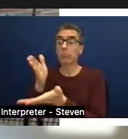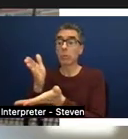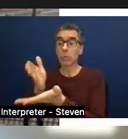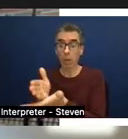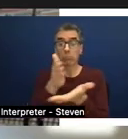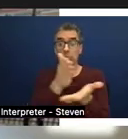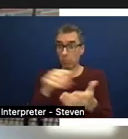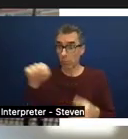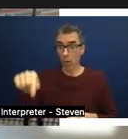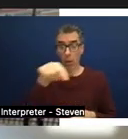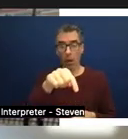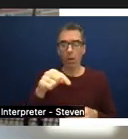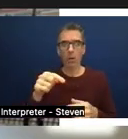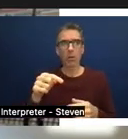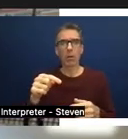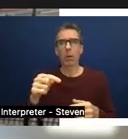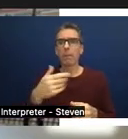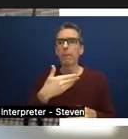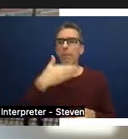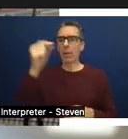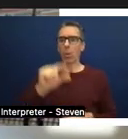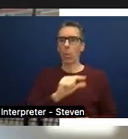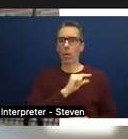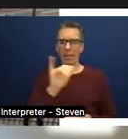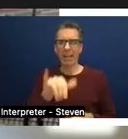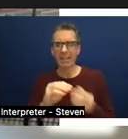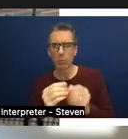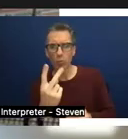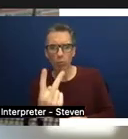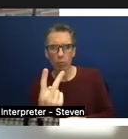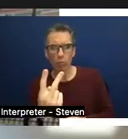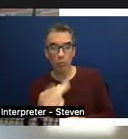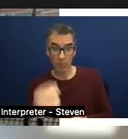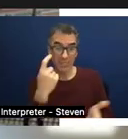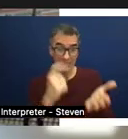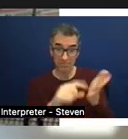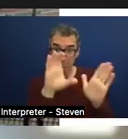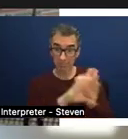and I do wanna recognize that. So number two is one of the nicer ones at Federal Boulevard and Exposition.